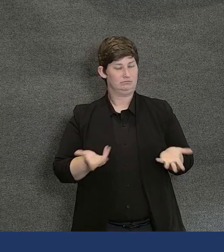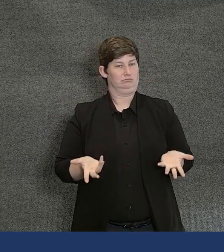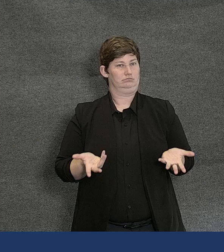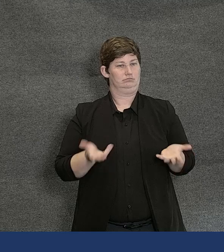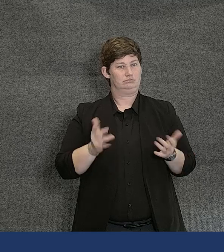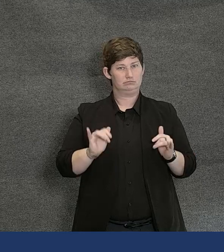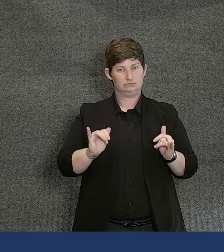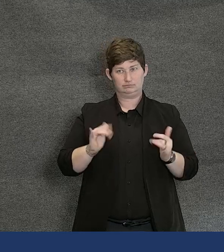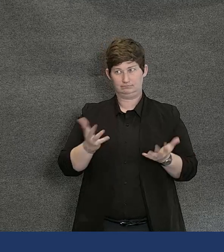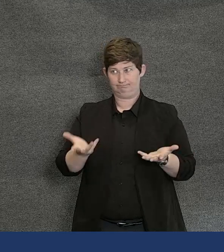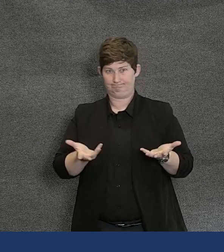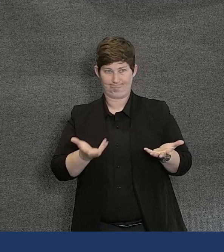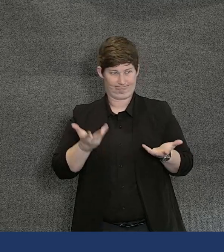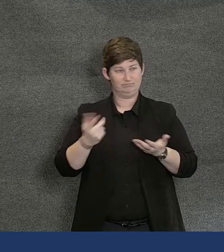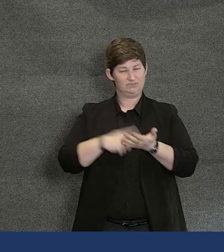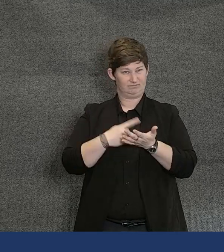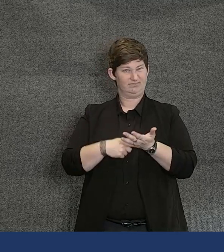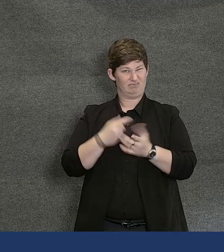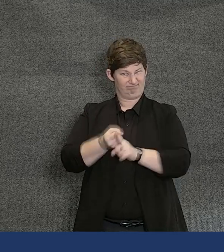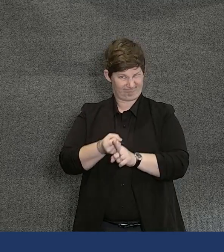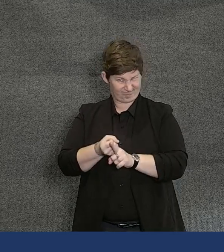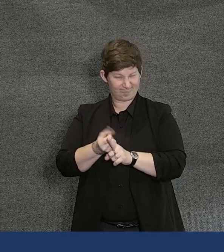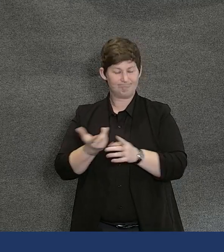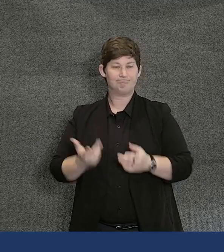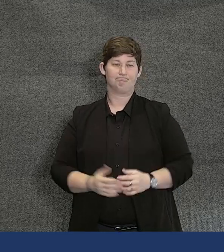I'm trying to think what else I wanted to add.